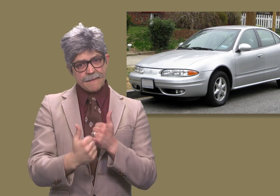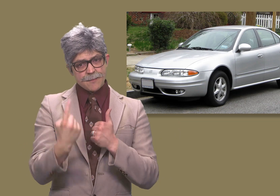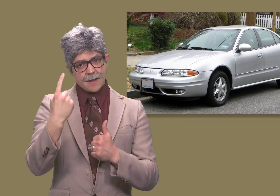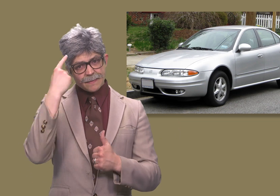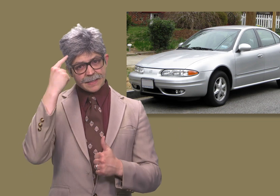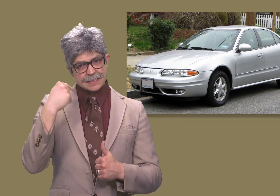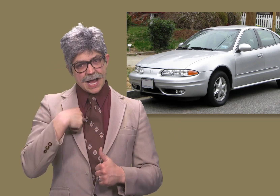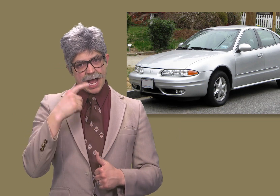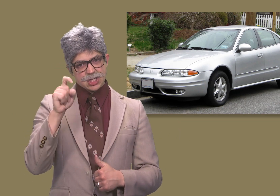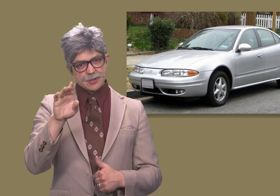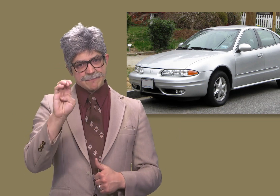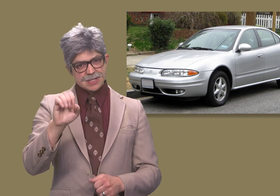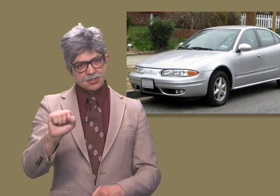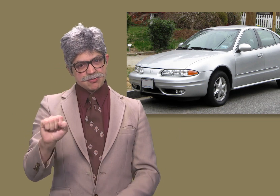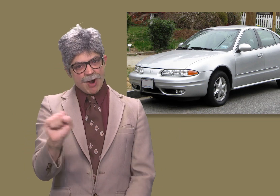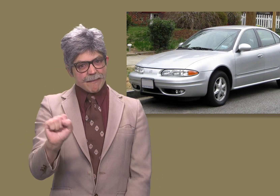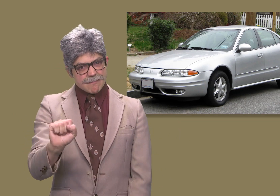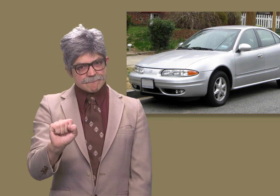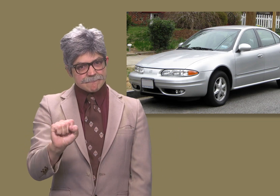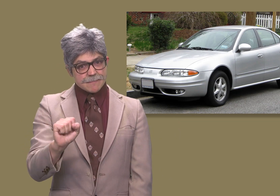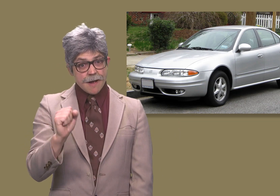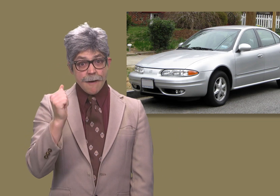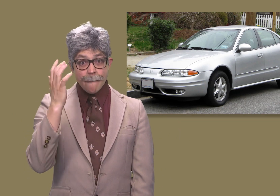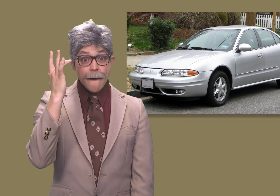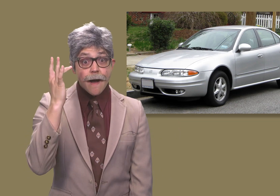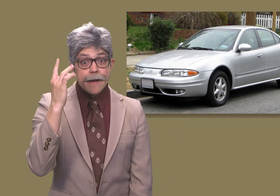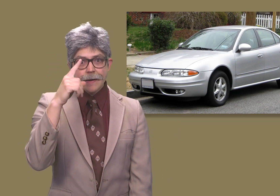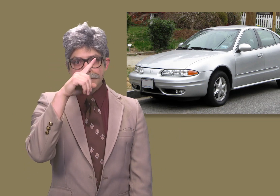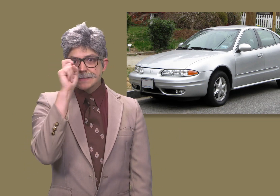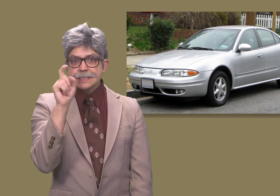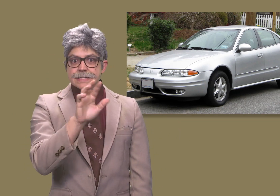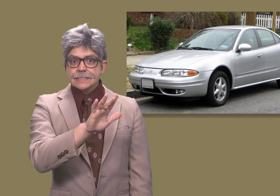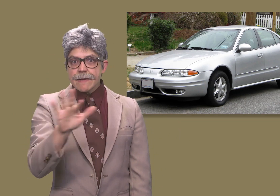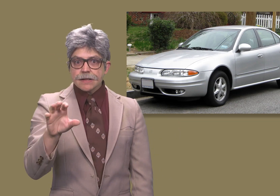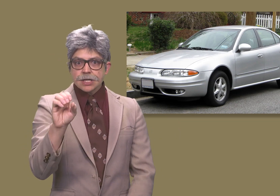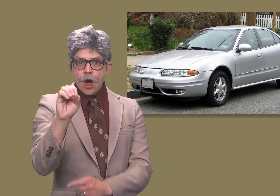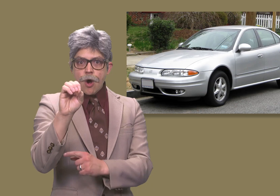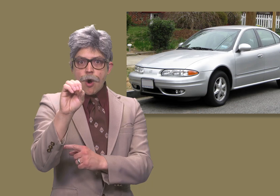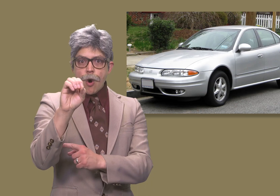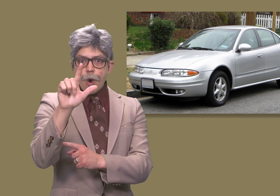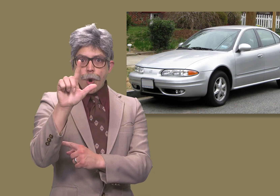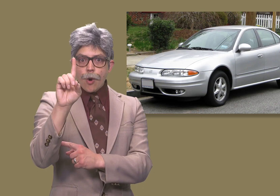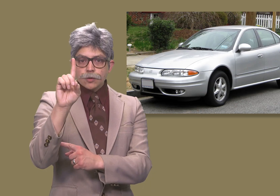That's what everybody thinks I should be driving! Why? Because it spells